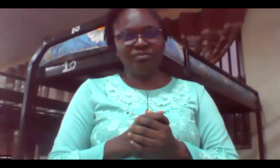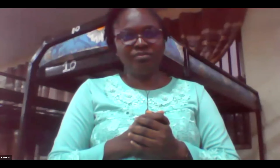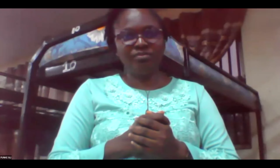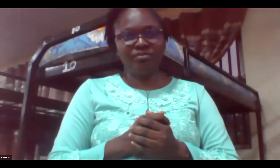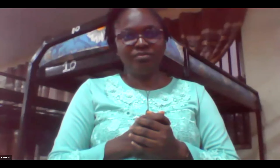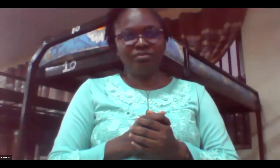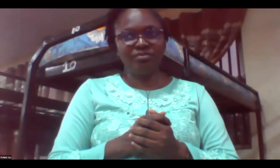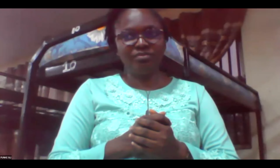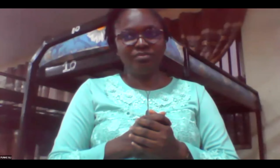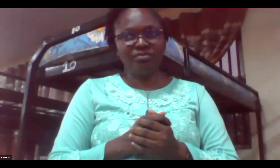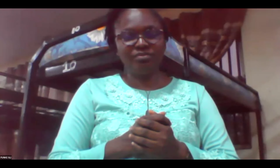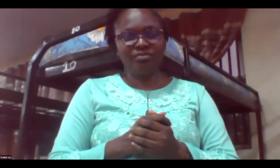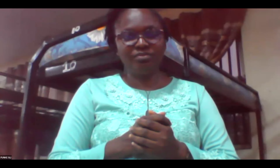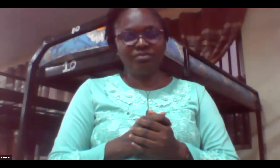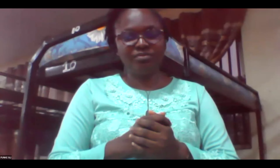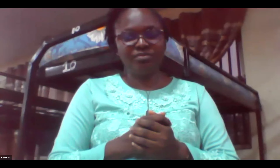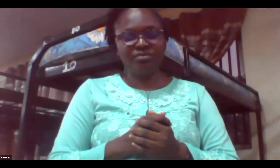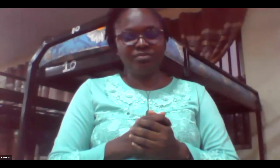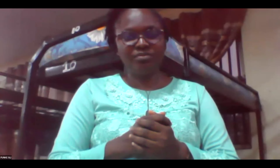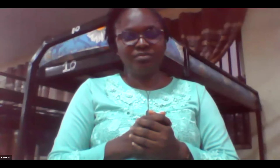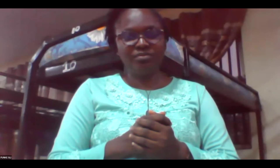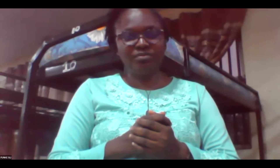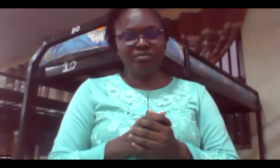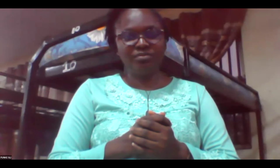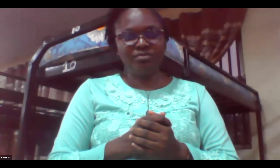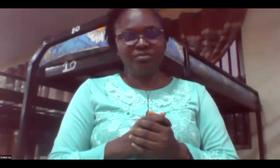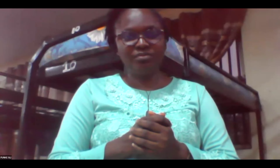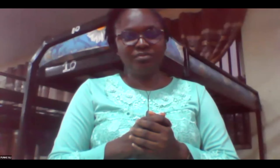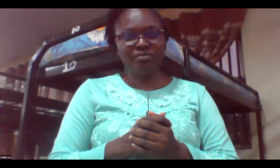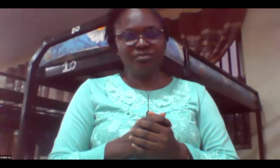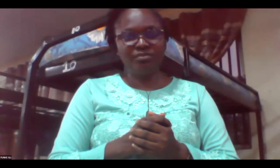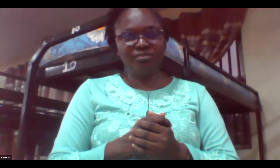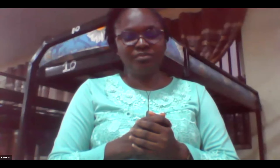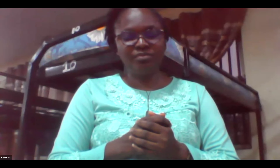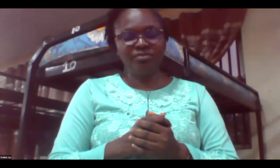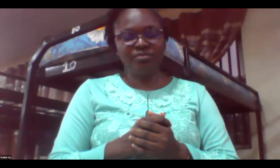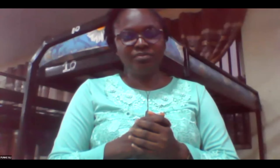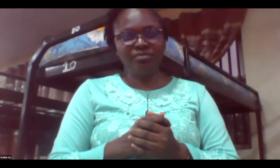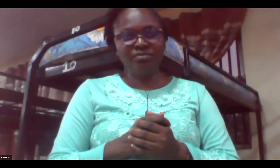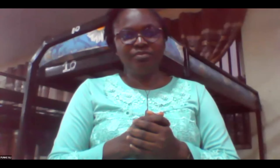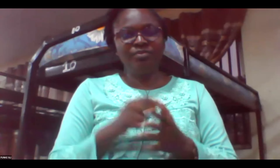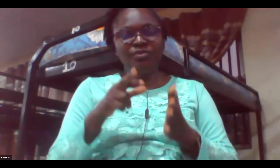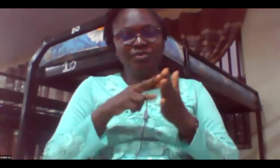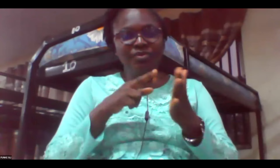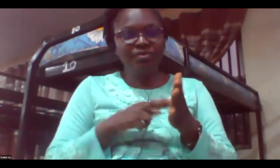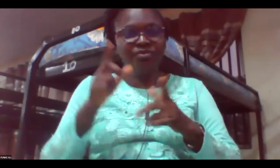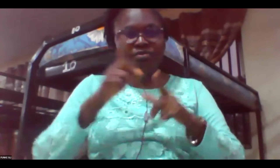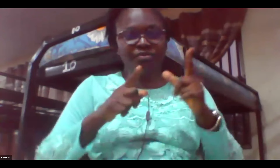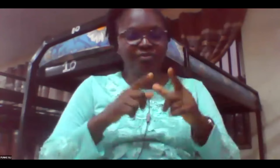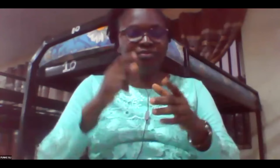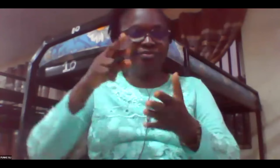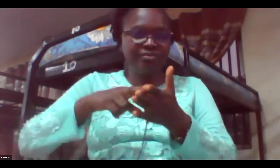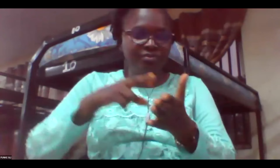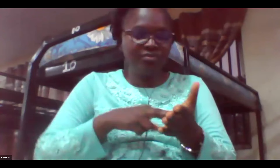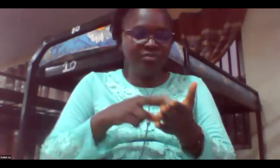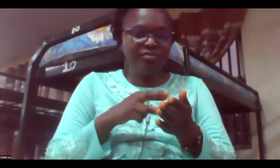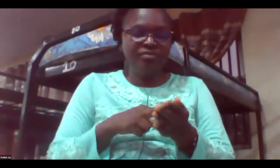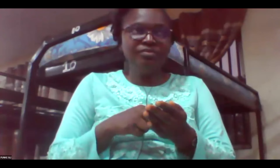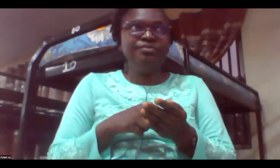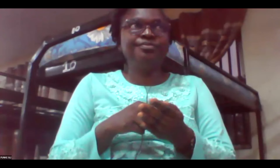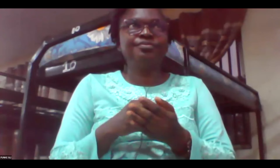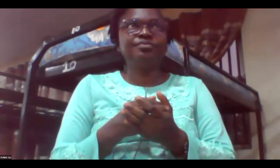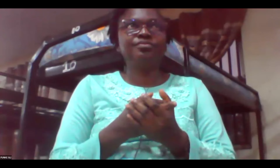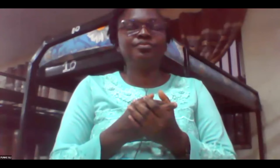2 details that that might be needed, that we may need from you the full name. And so, you know, you just register with them. You sign in, and that starts. But majorly, you don't need to stress yourself going through that sign. Just click on the join